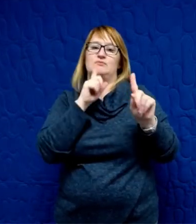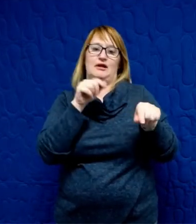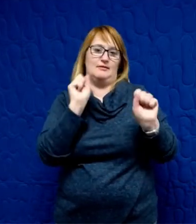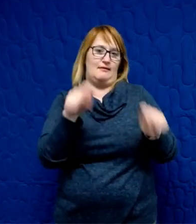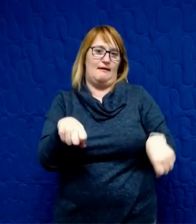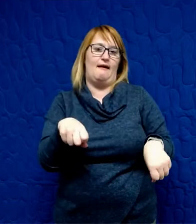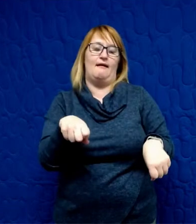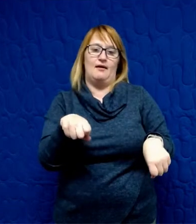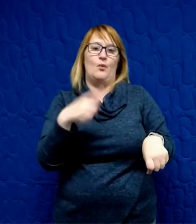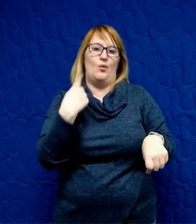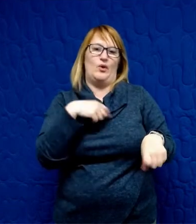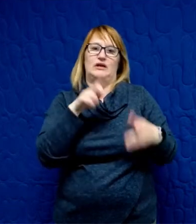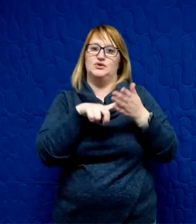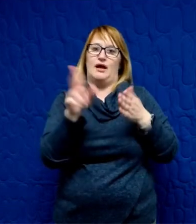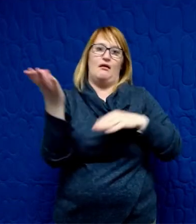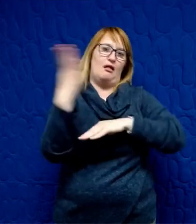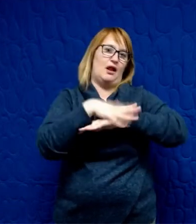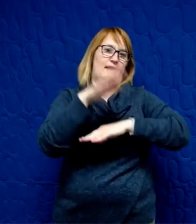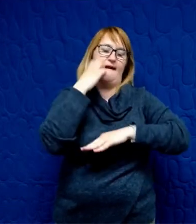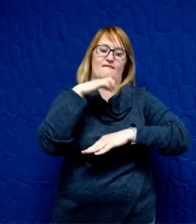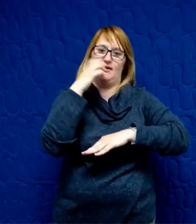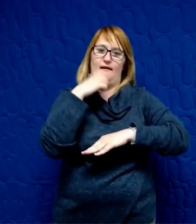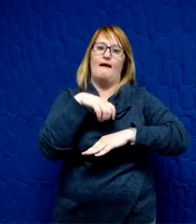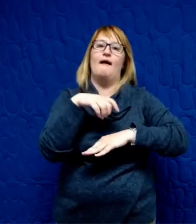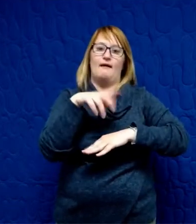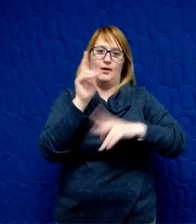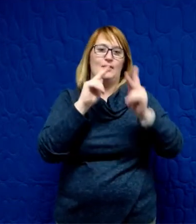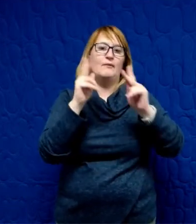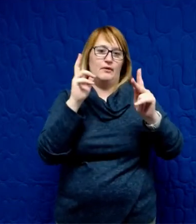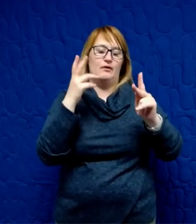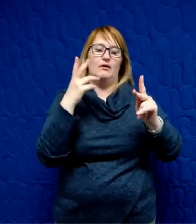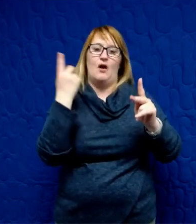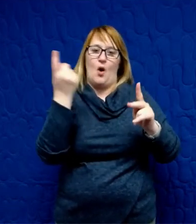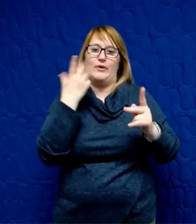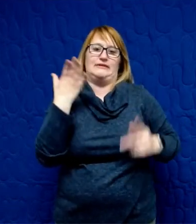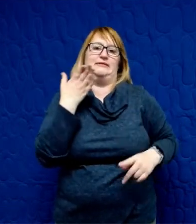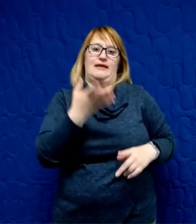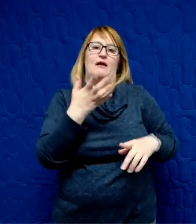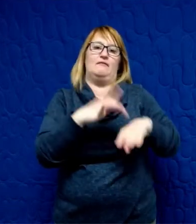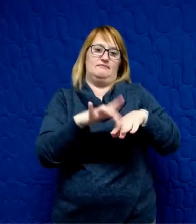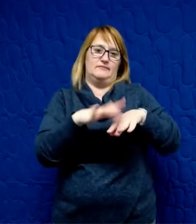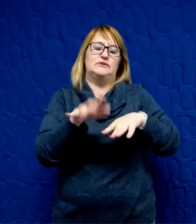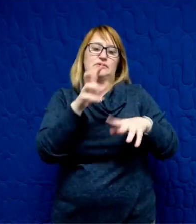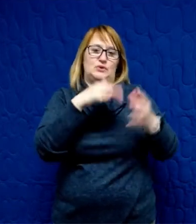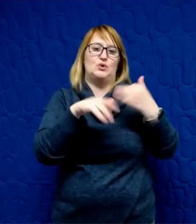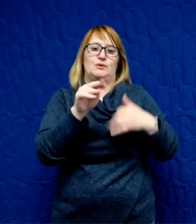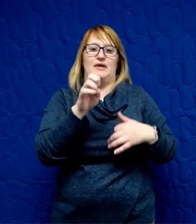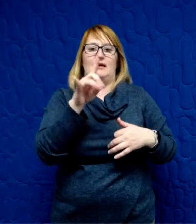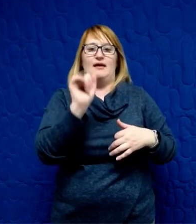that all the time all day every day isn't everyone always on their social media. So finish your questions there it's probably a question that somebody